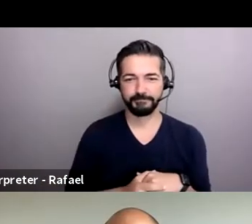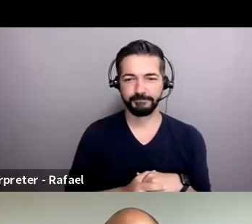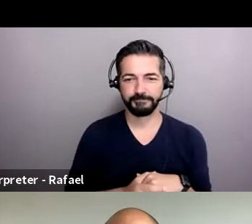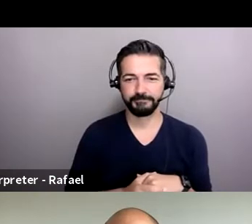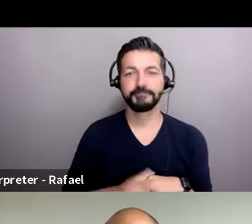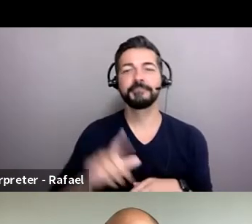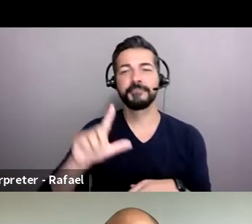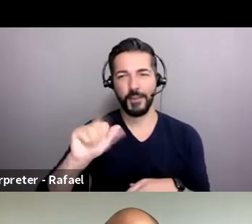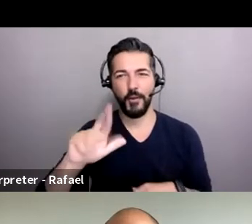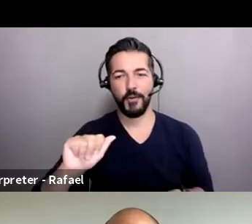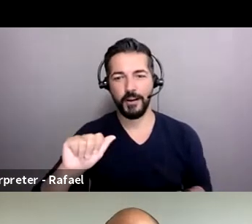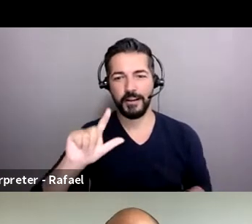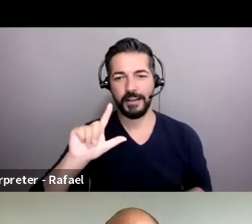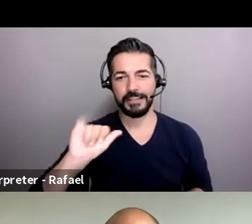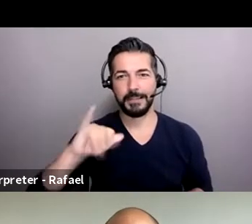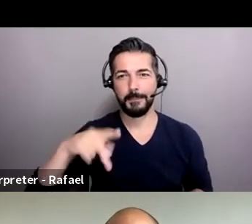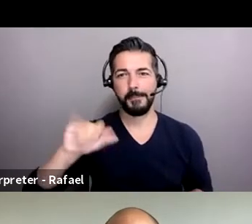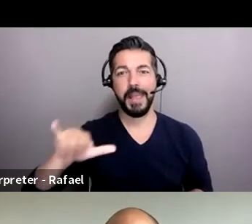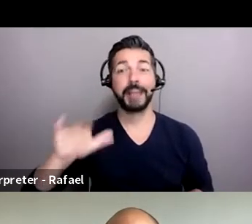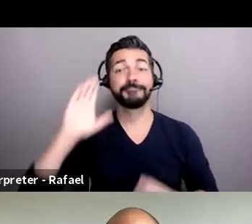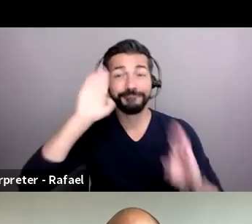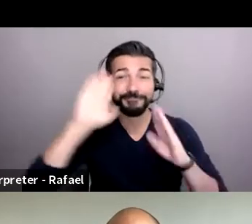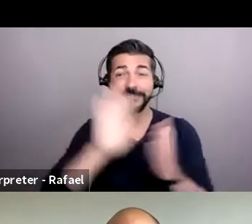. Yes. Great to see everybody. I'm Laura Lippay